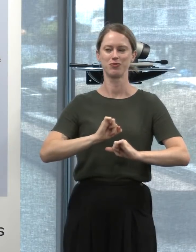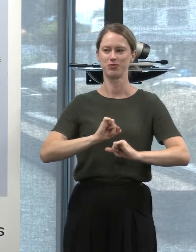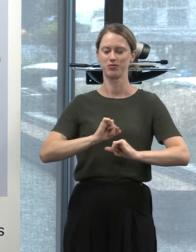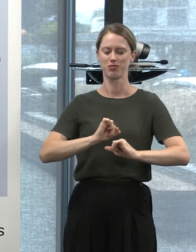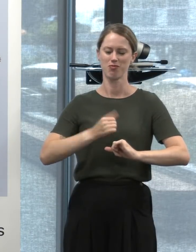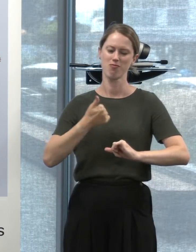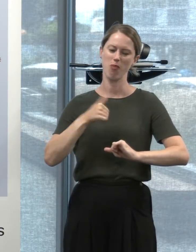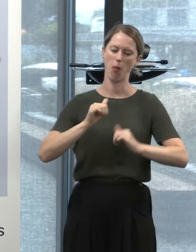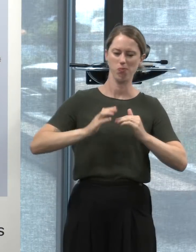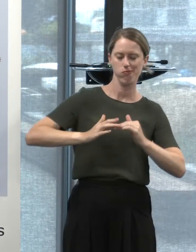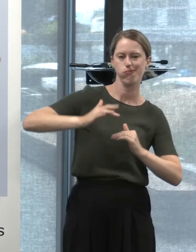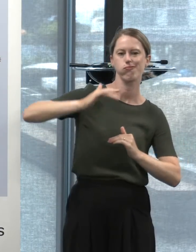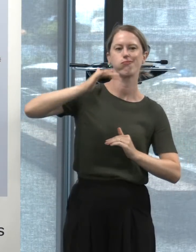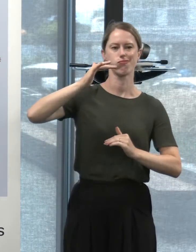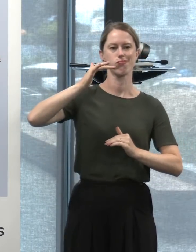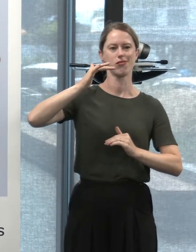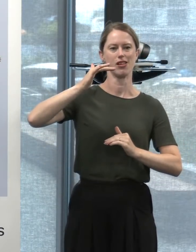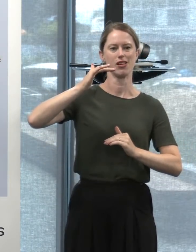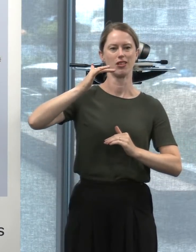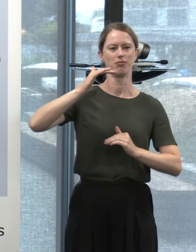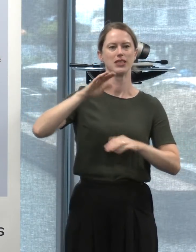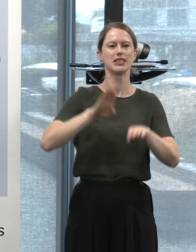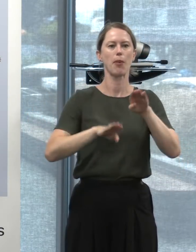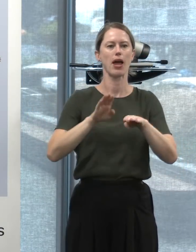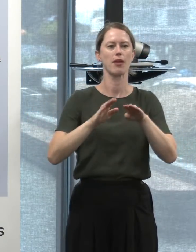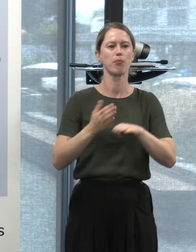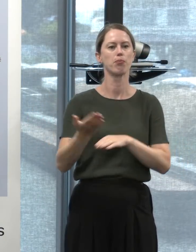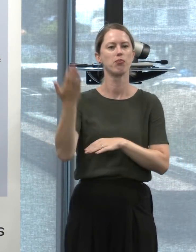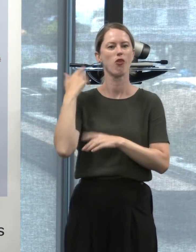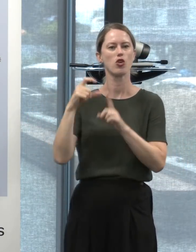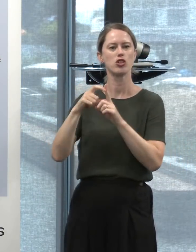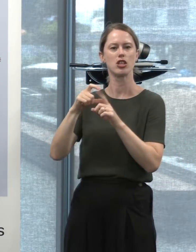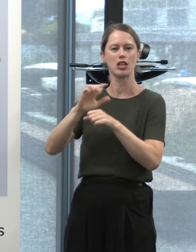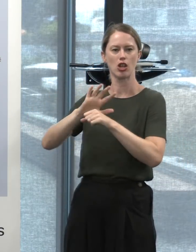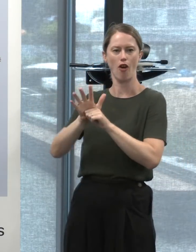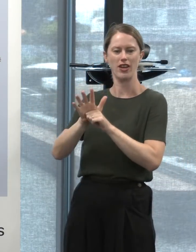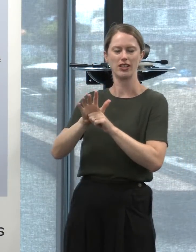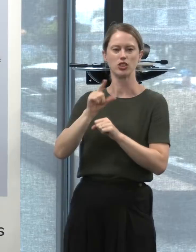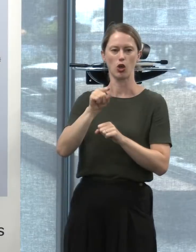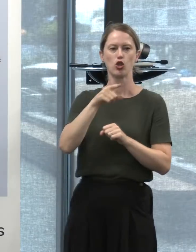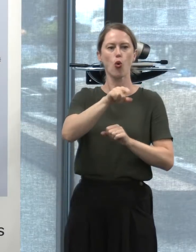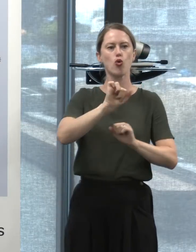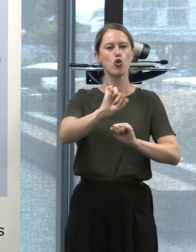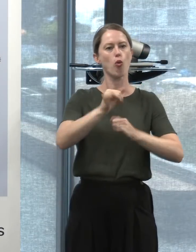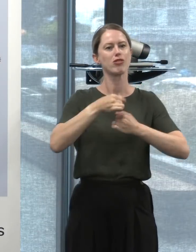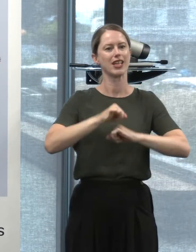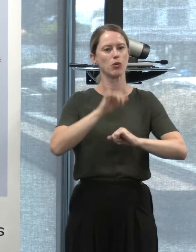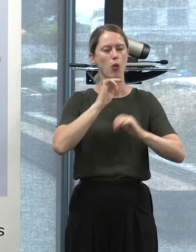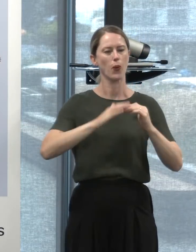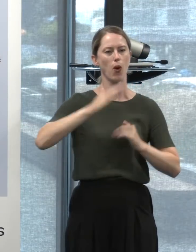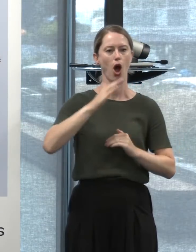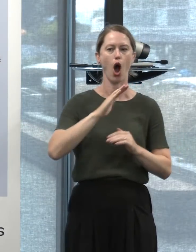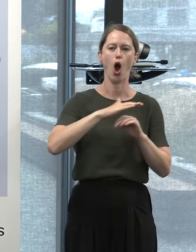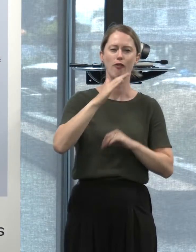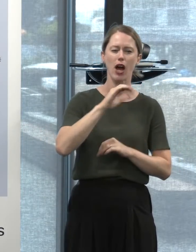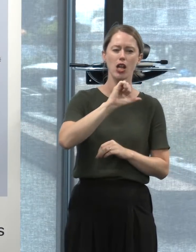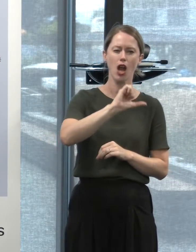evidence that with that booster dose of the Pfizer vaccine, people's protection goes back